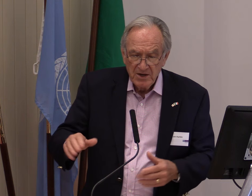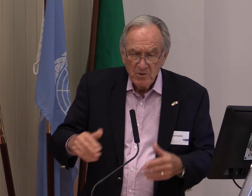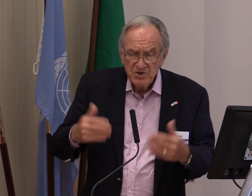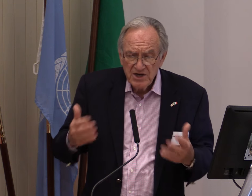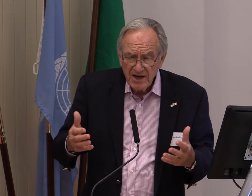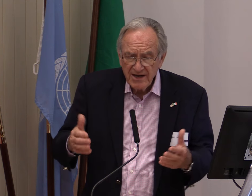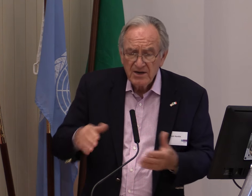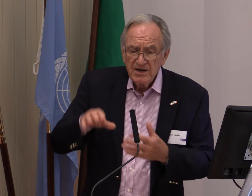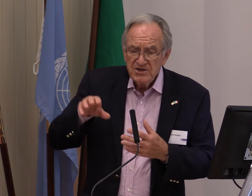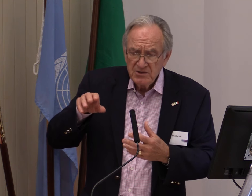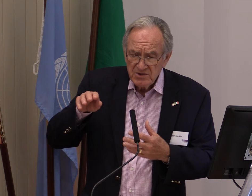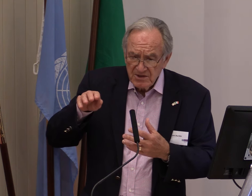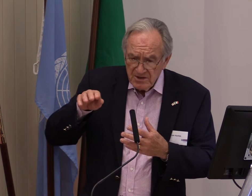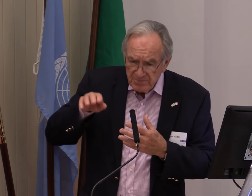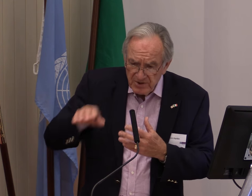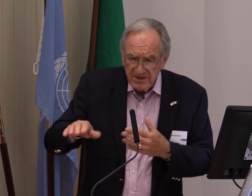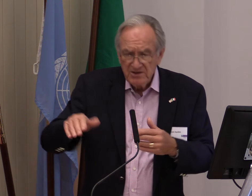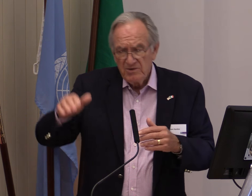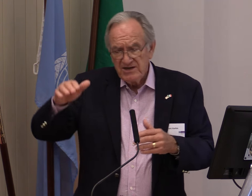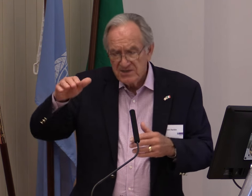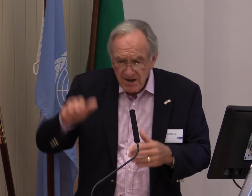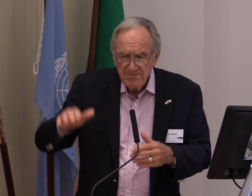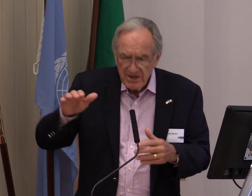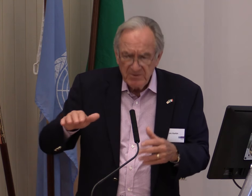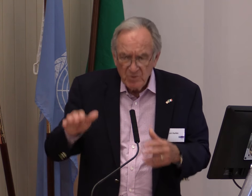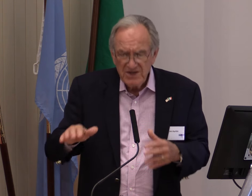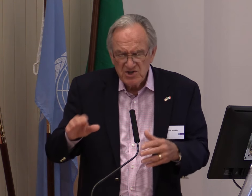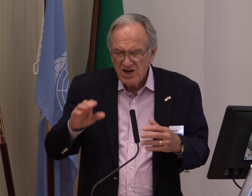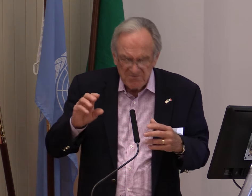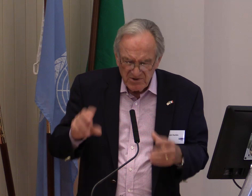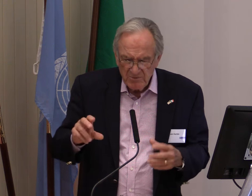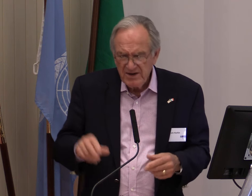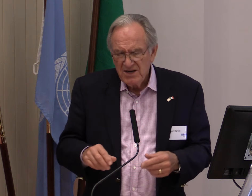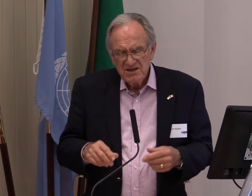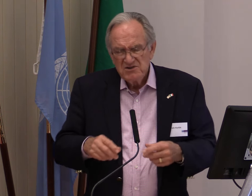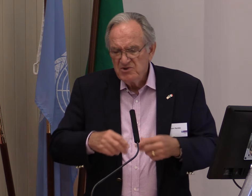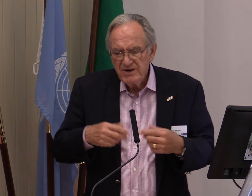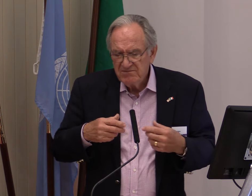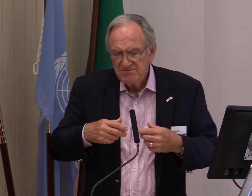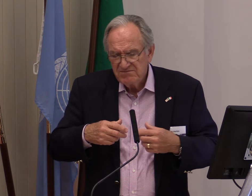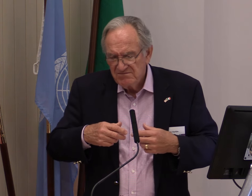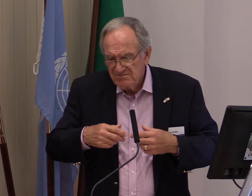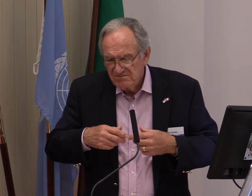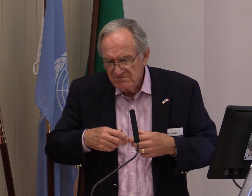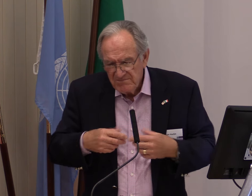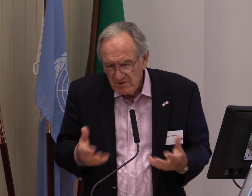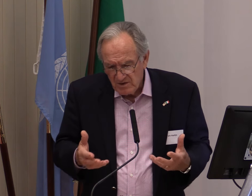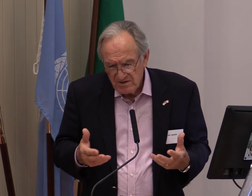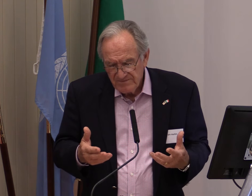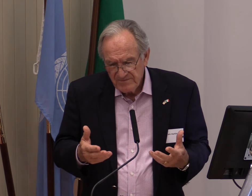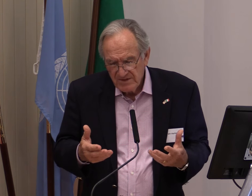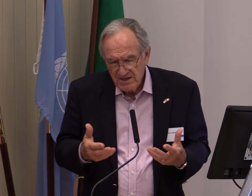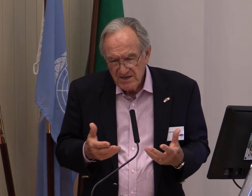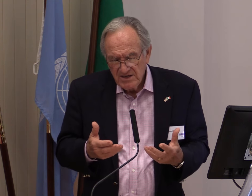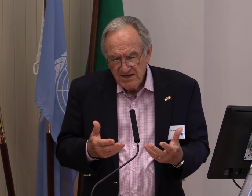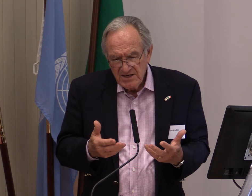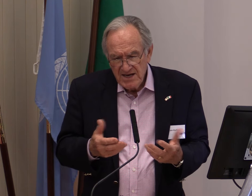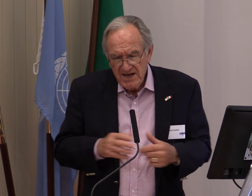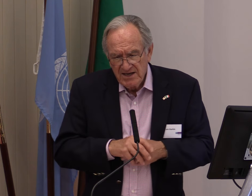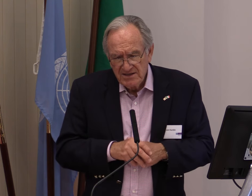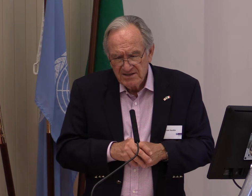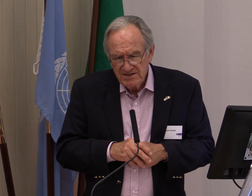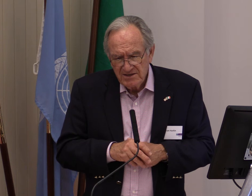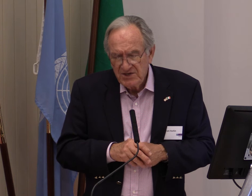When she got out, she was put into a sub minimum wage job, low paid, doing "make" work. She